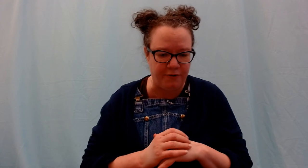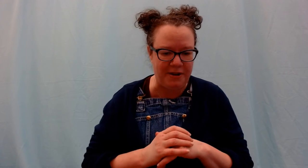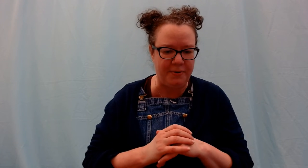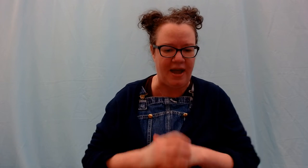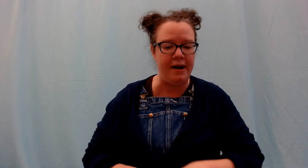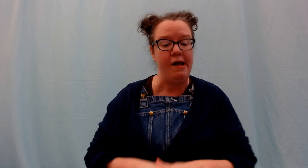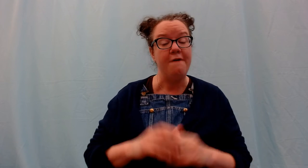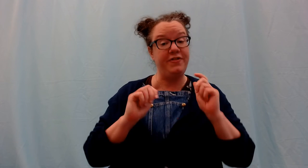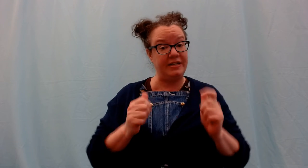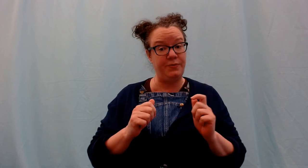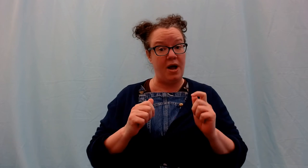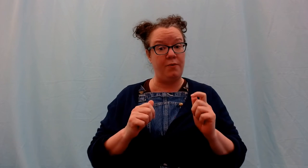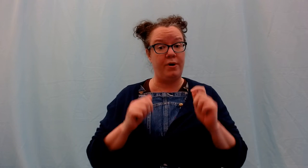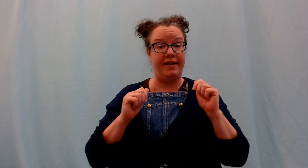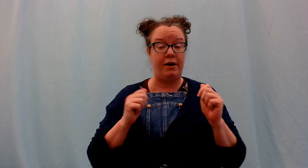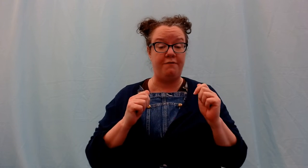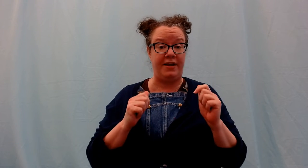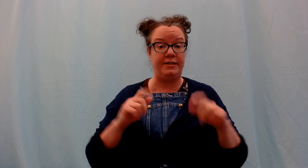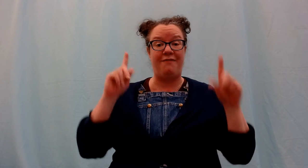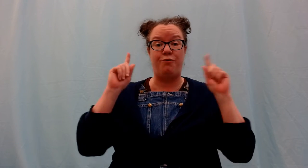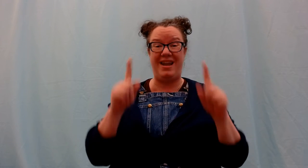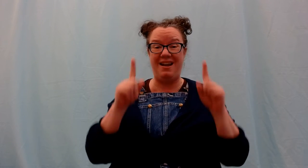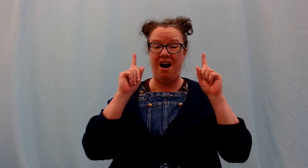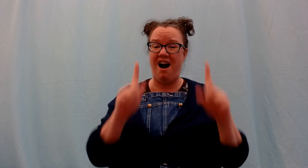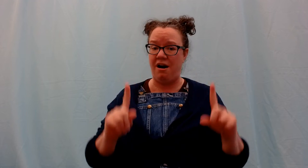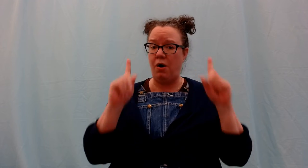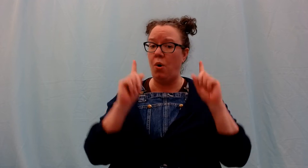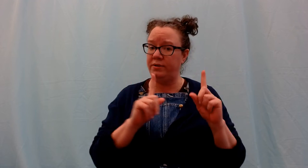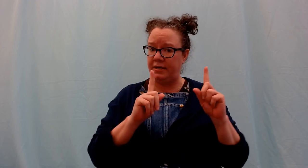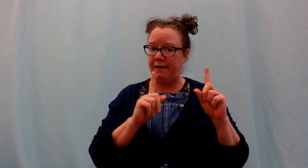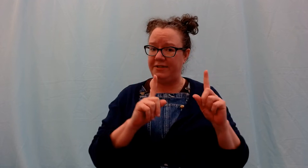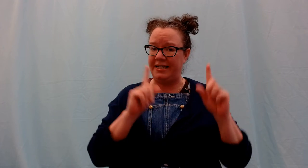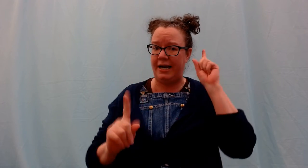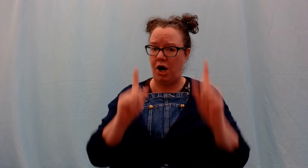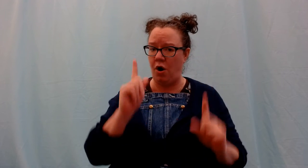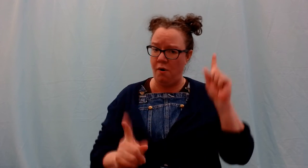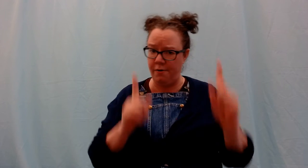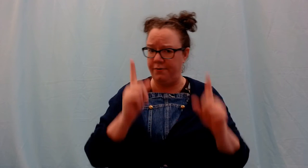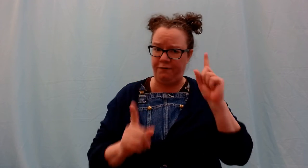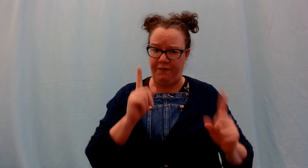familiar with that. For this one we're gonna kick our feet. If we are old enough to kick our own